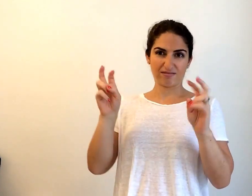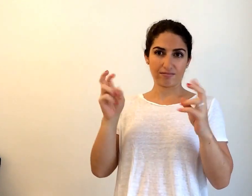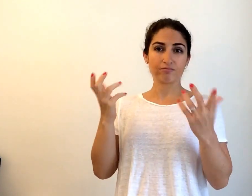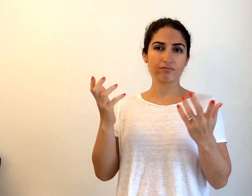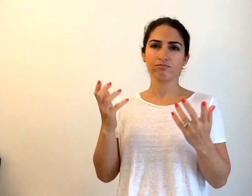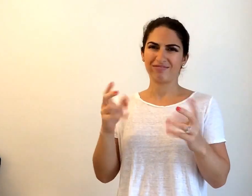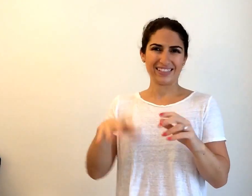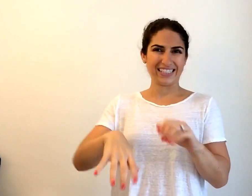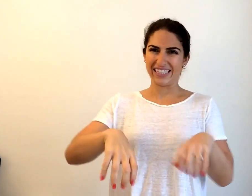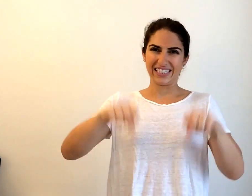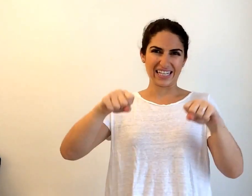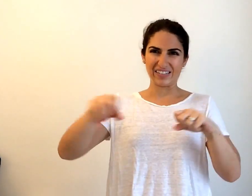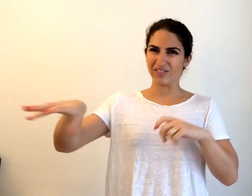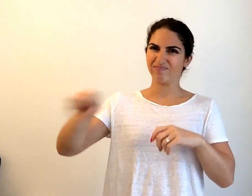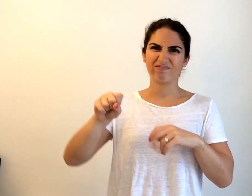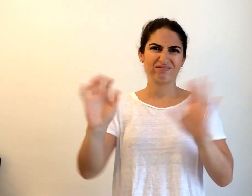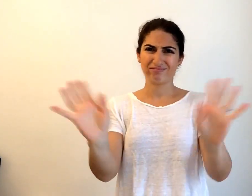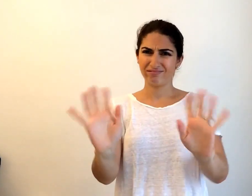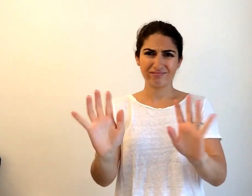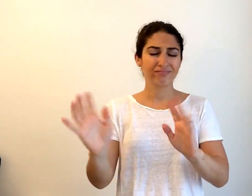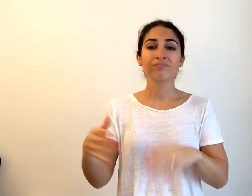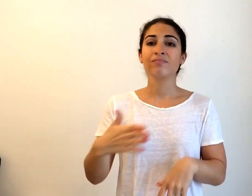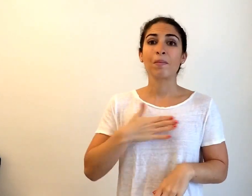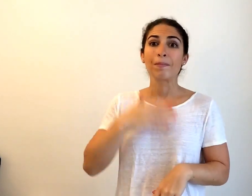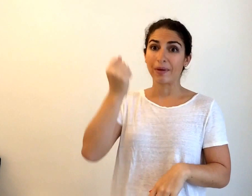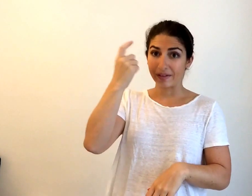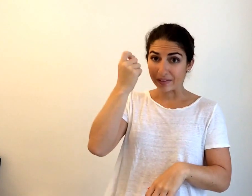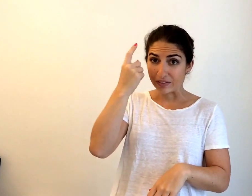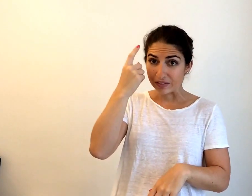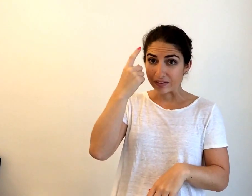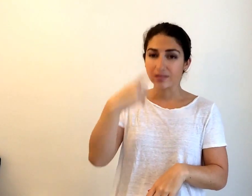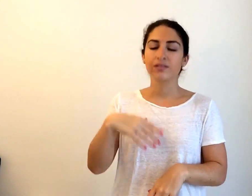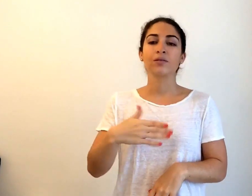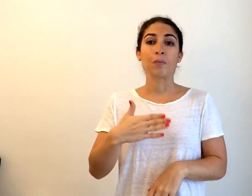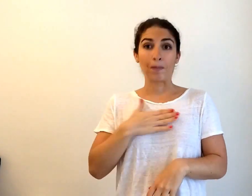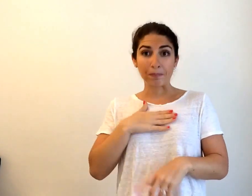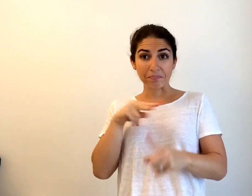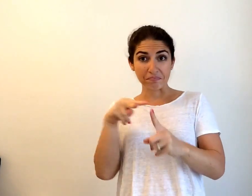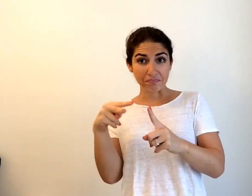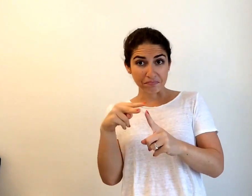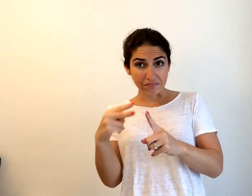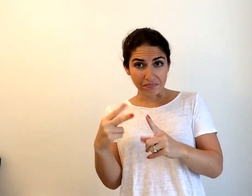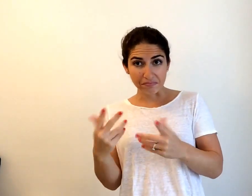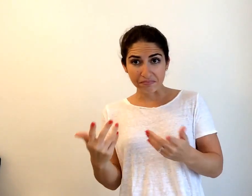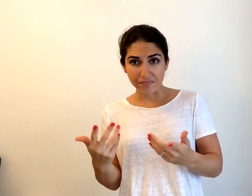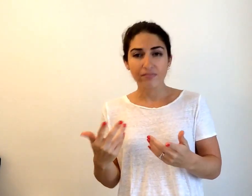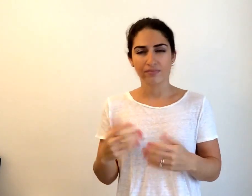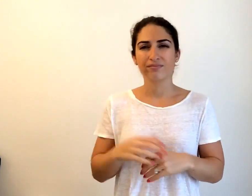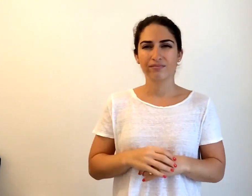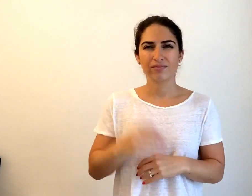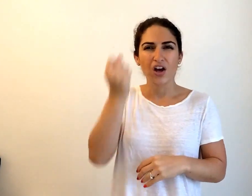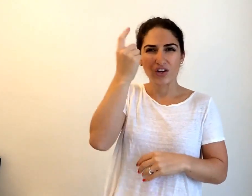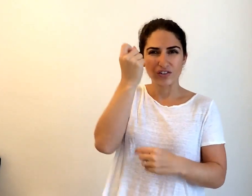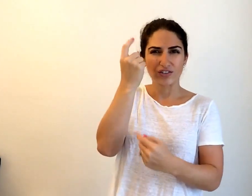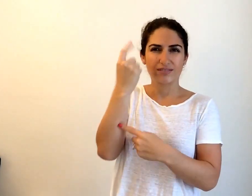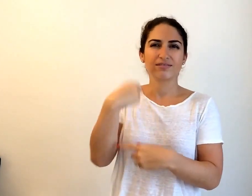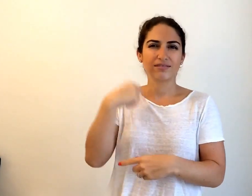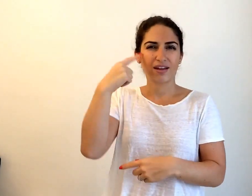It's not that you're physically taking something, but it's your UNDERSTANDING or your PERSPECTIVE on something. So I would